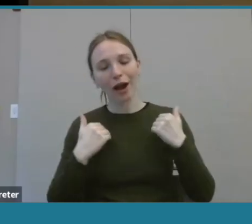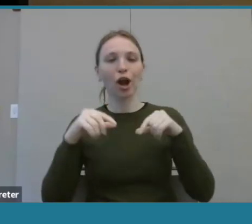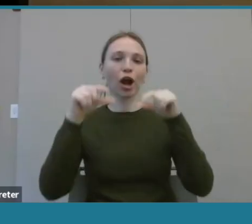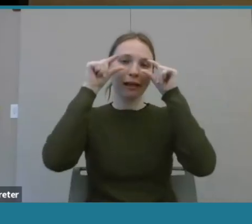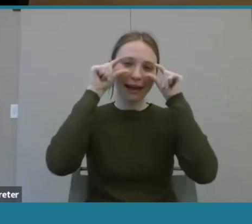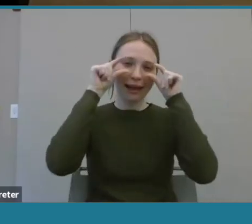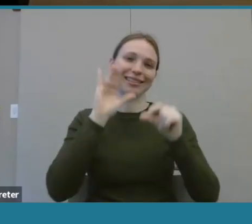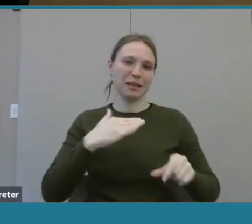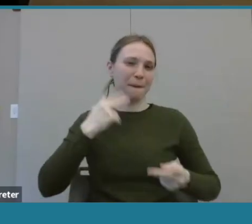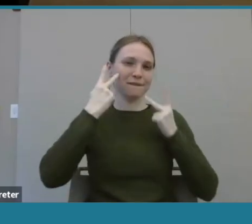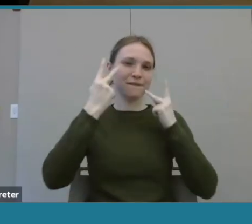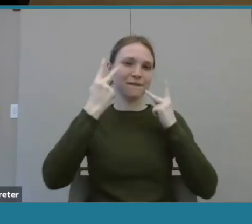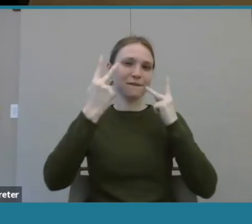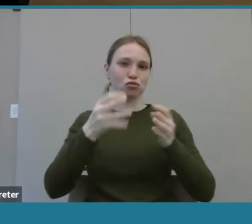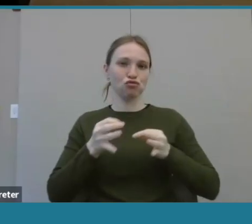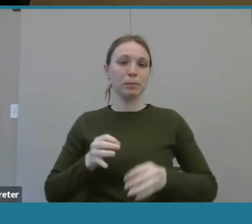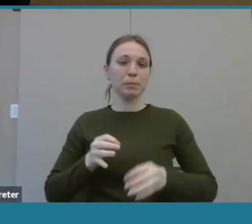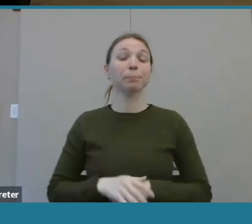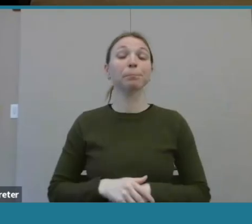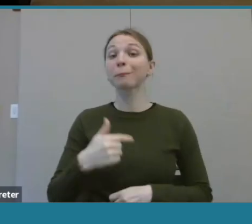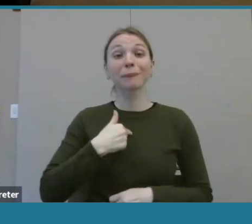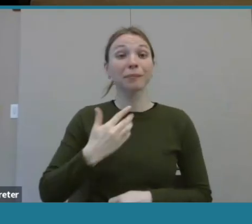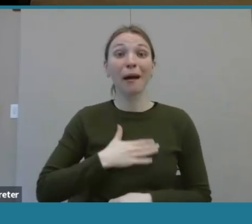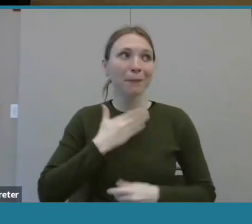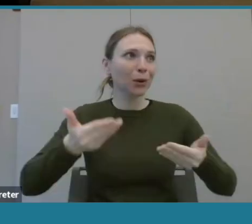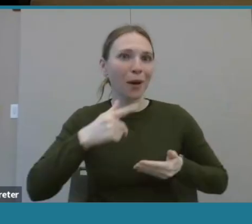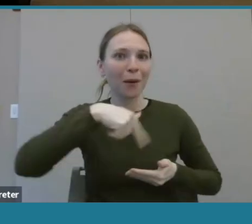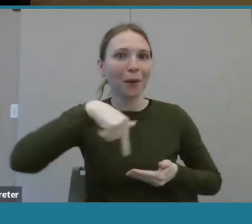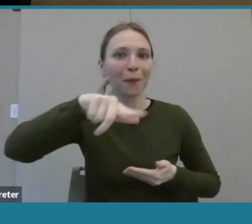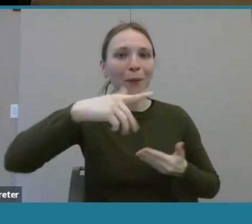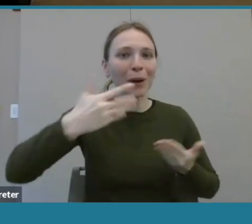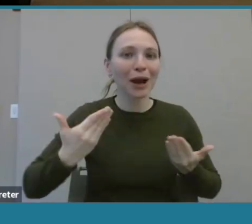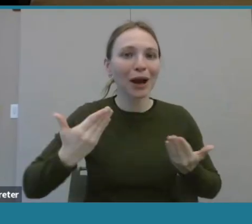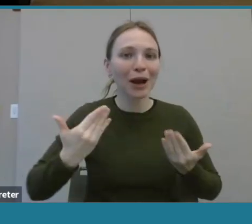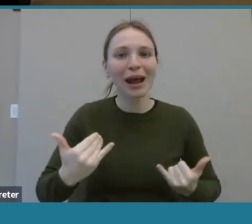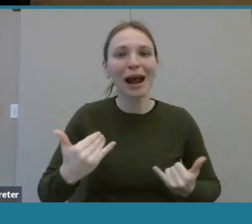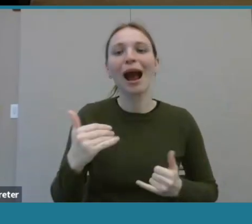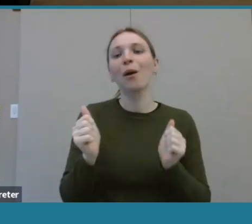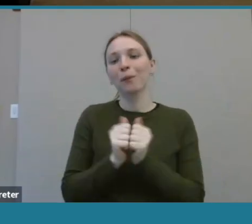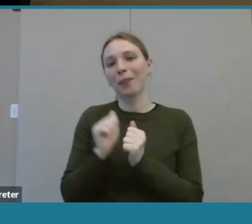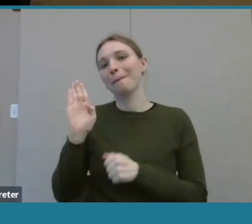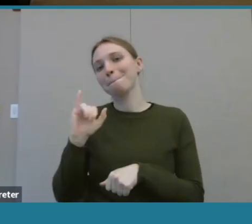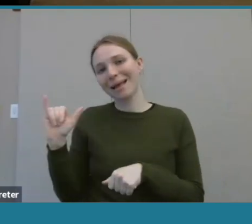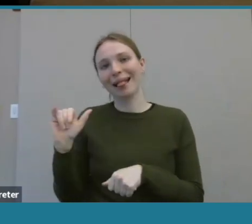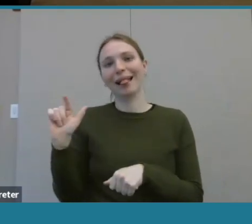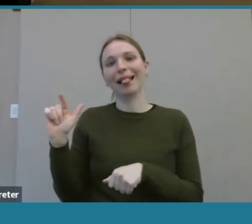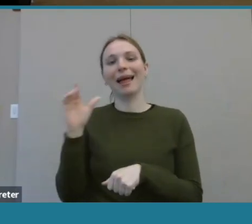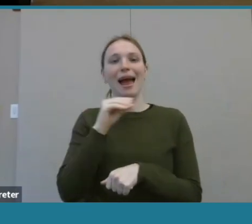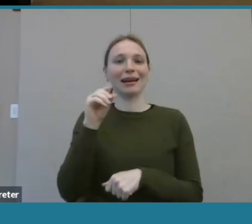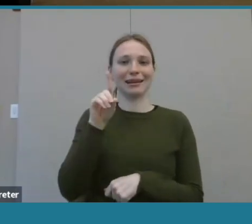So I'm happy to welcome you all here today and learn from my colleague Bill as well as our partner Deirdre about a project that we've been working on for the